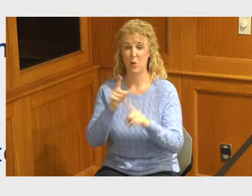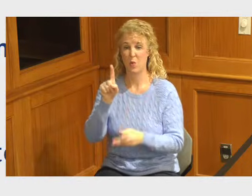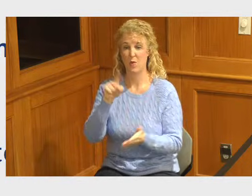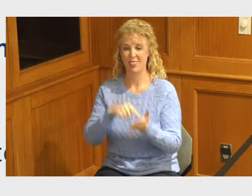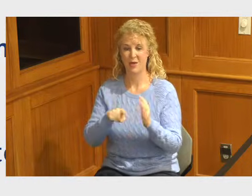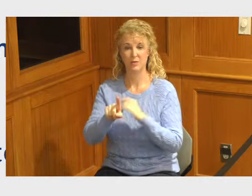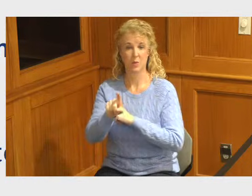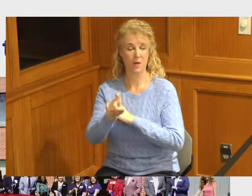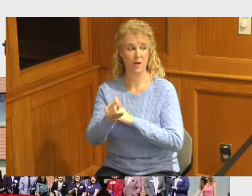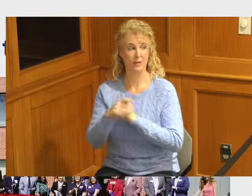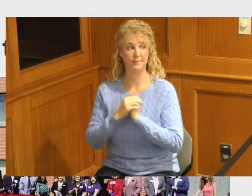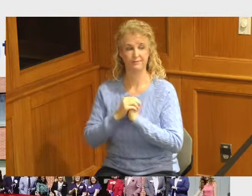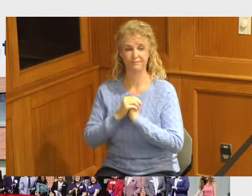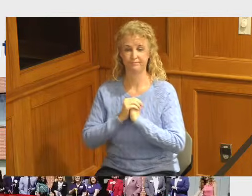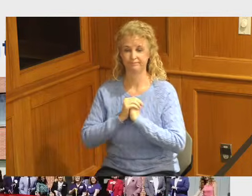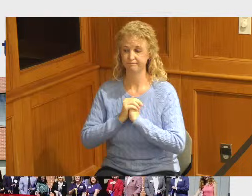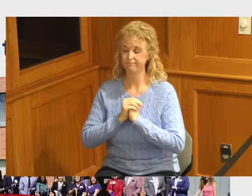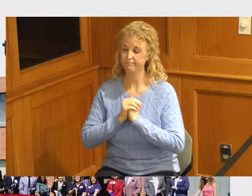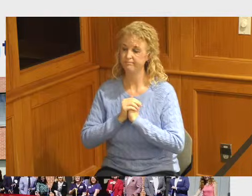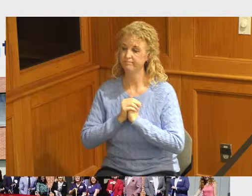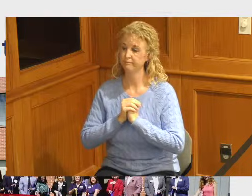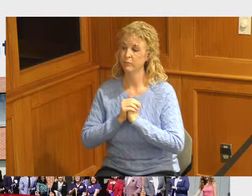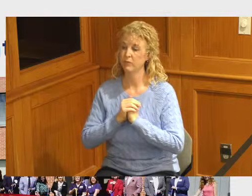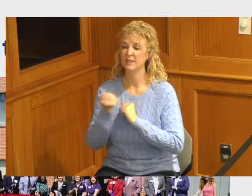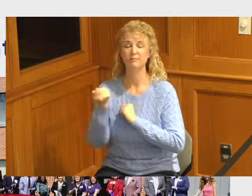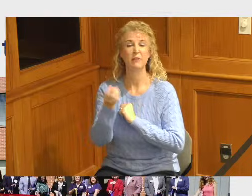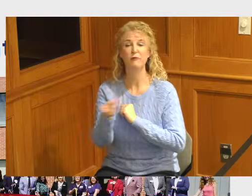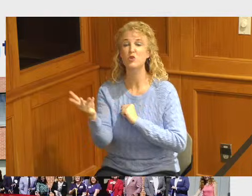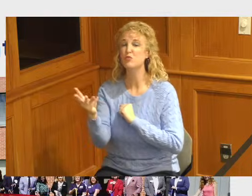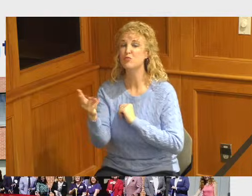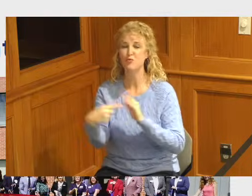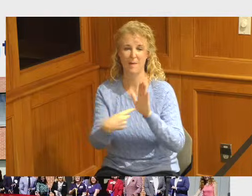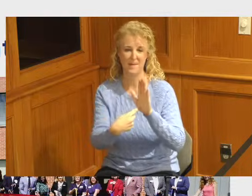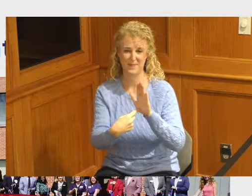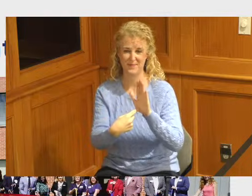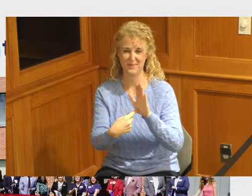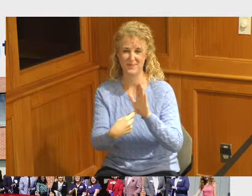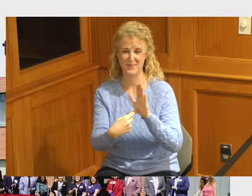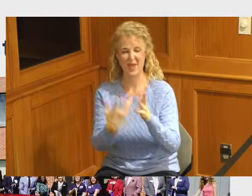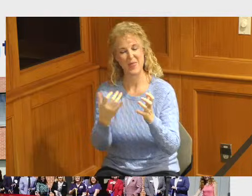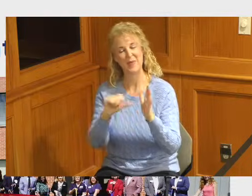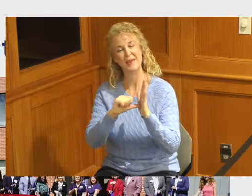[snorts] Um, just a couple projects that we wanted to to highlight because they show the